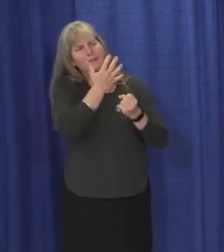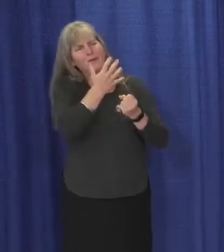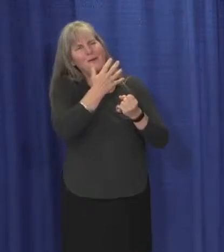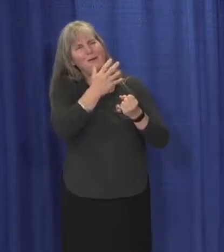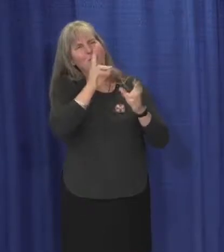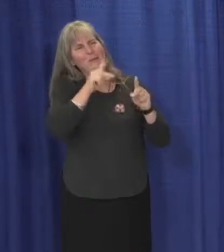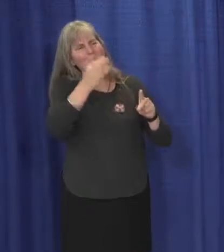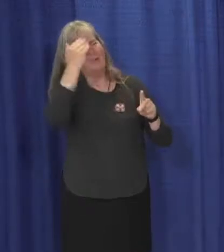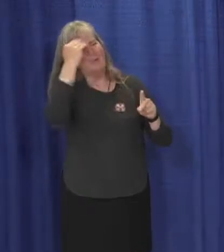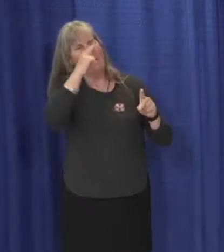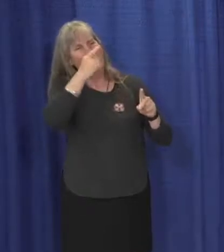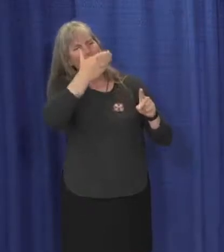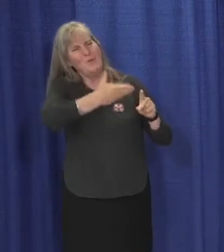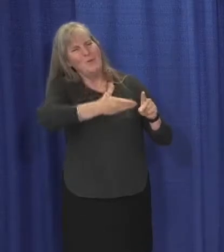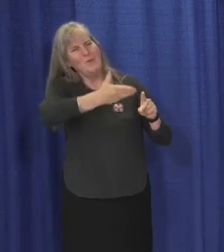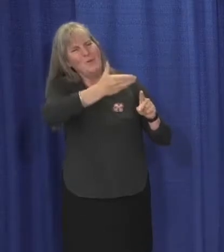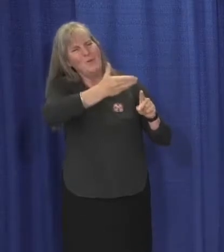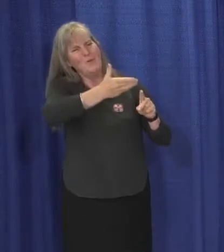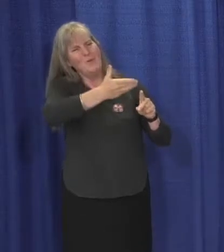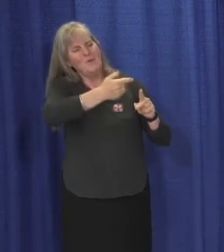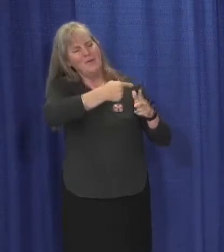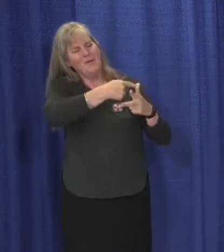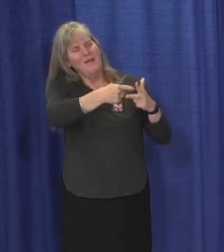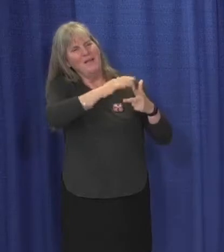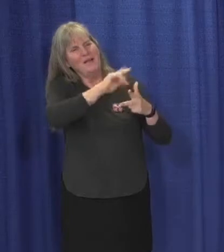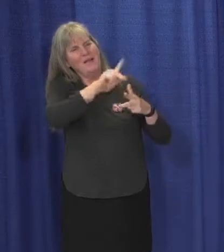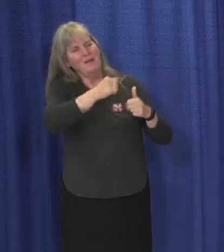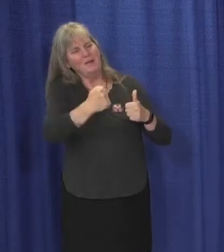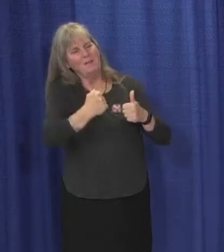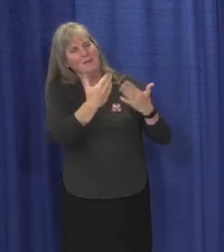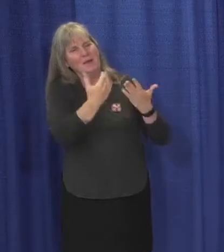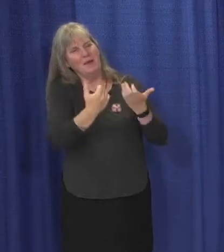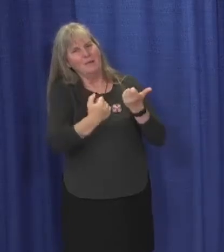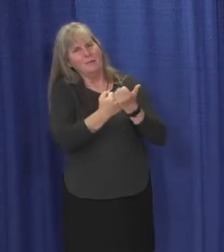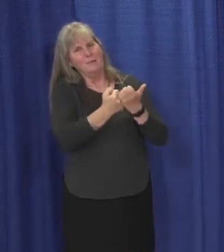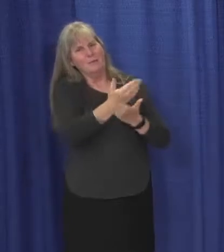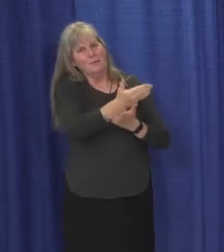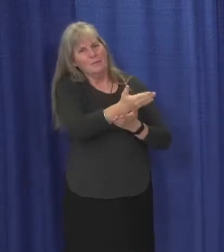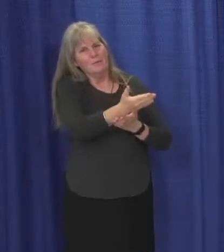and a familiar face. That's kind of the spectrum of things that we are trying to